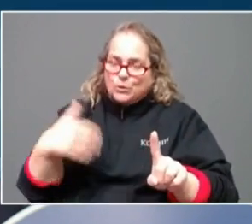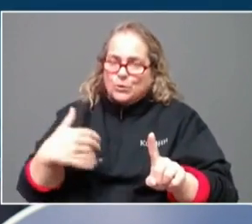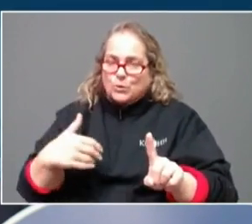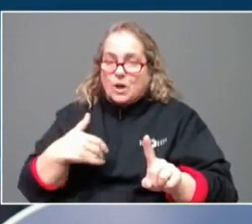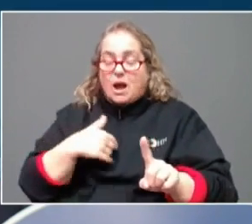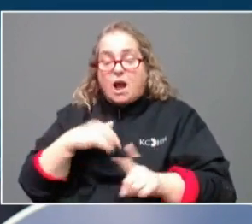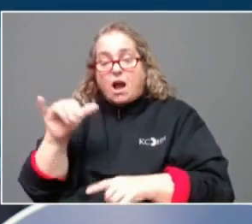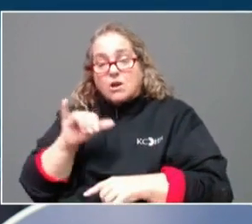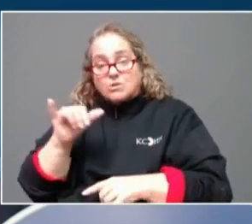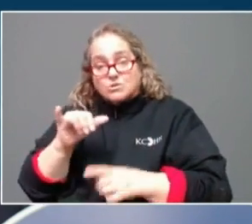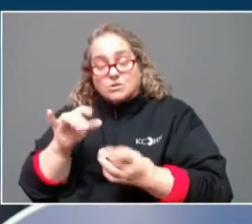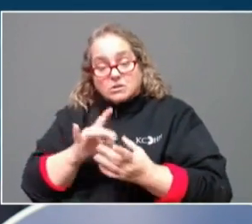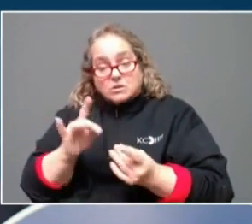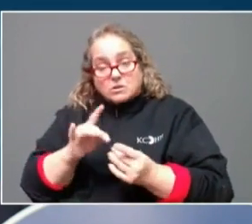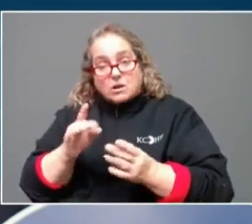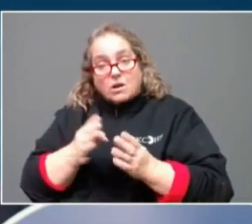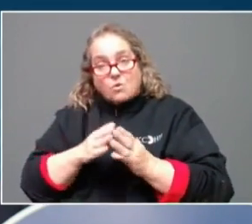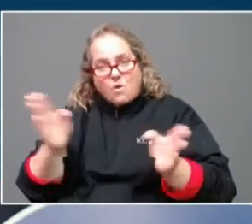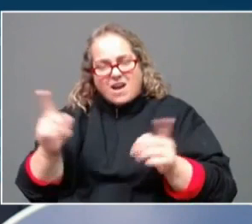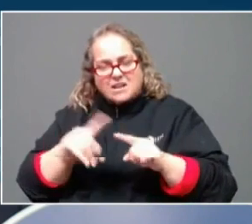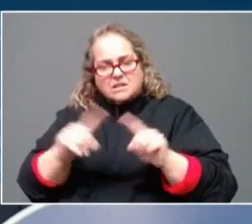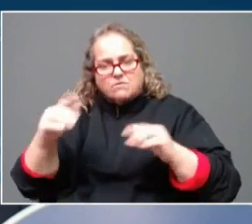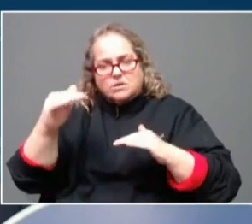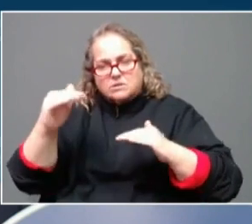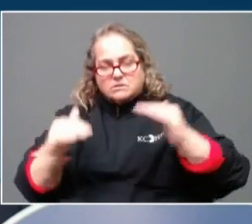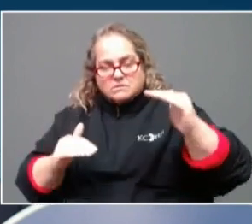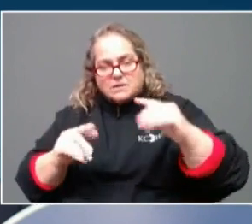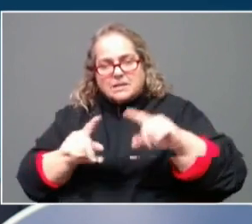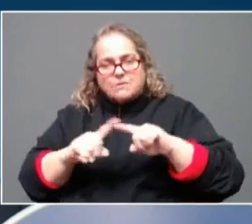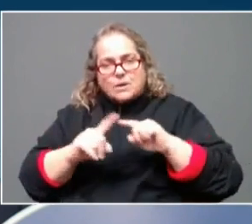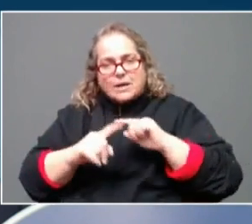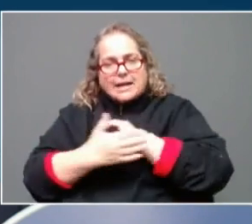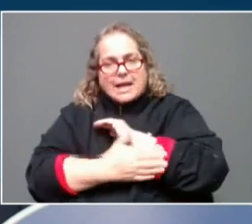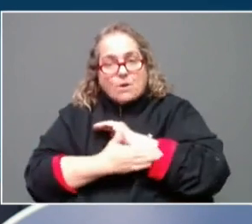disparity between different counties. We have some counties like Fayette who